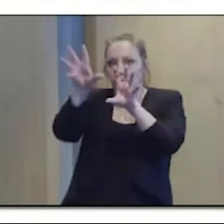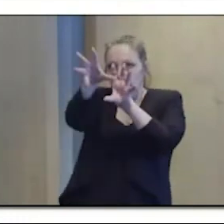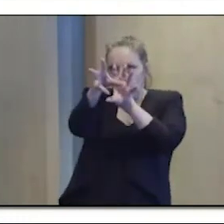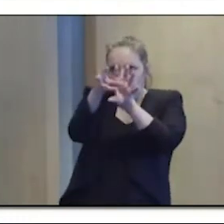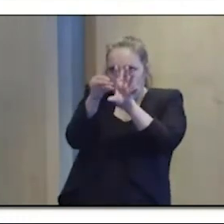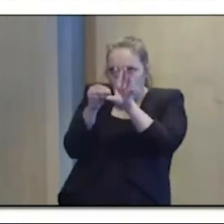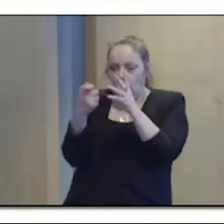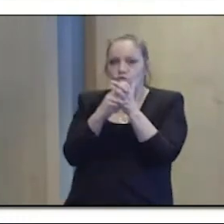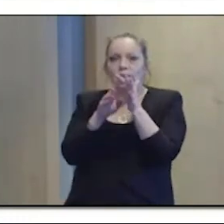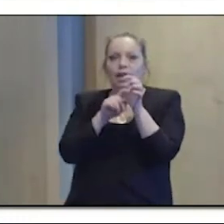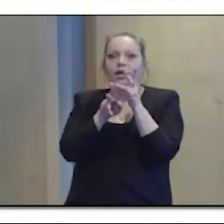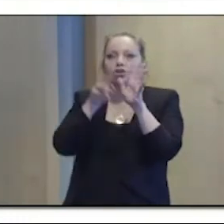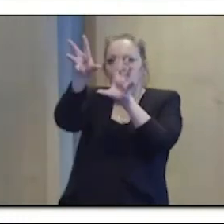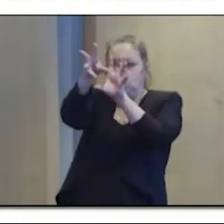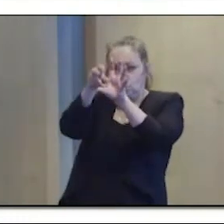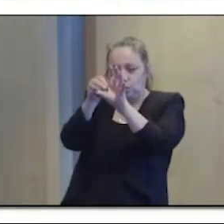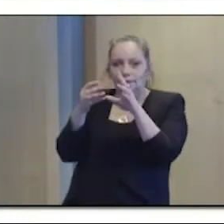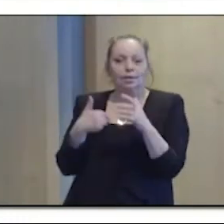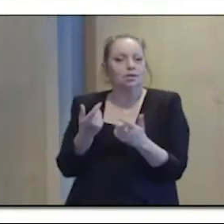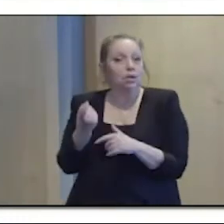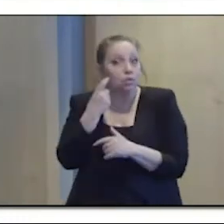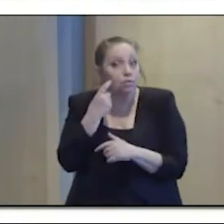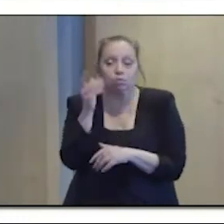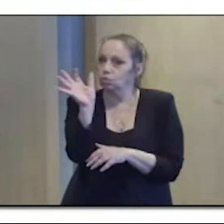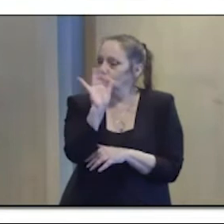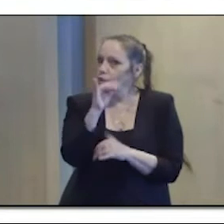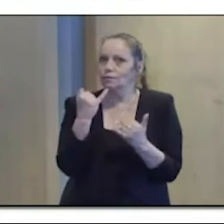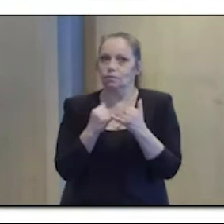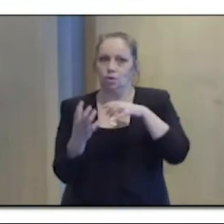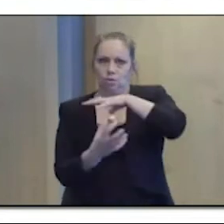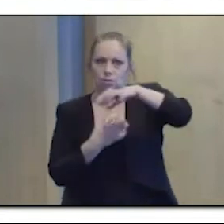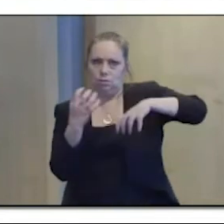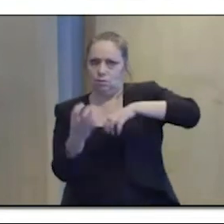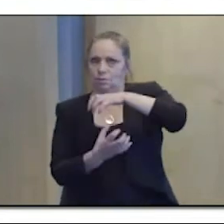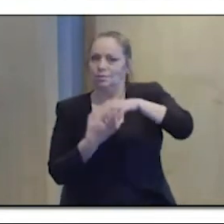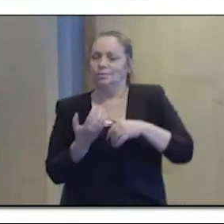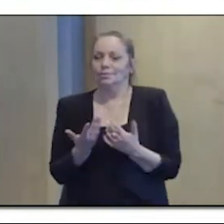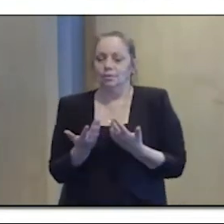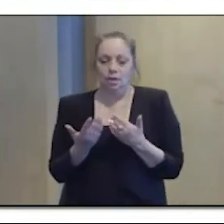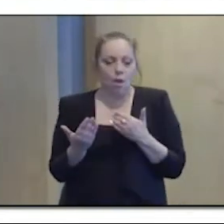like black soot. So it's not straightforward it is complicated. Whereas managing air quality has